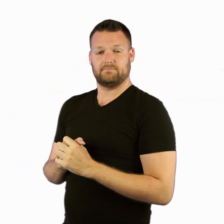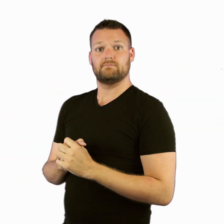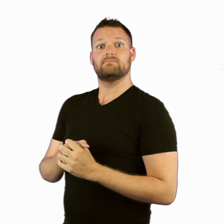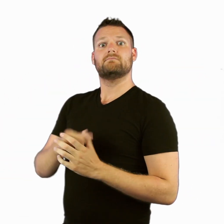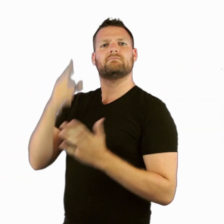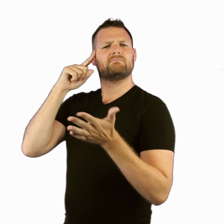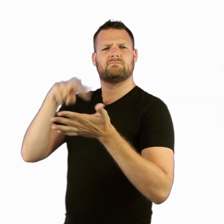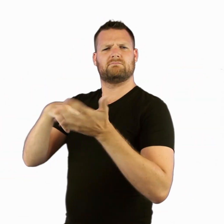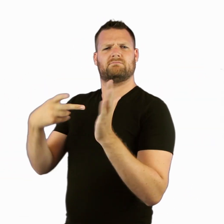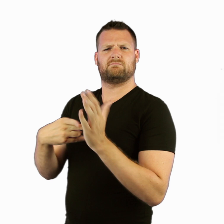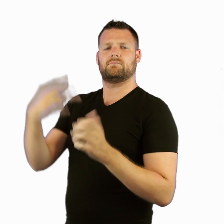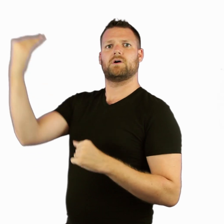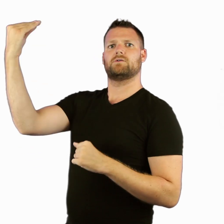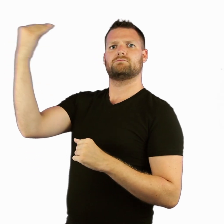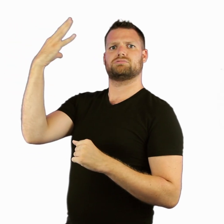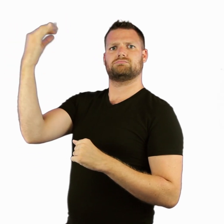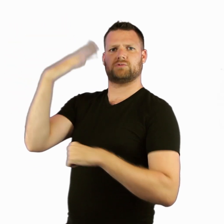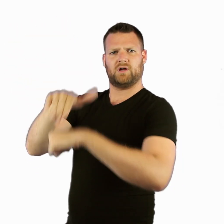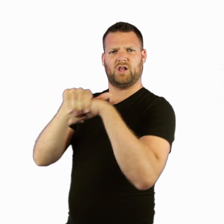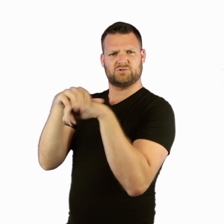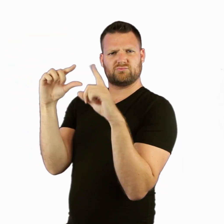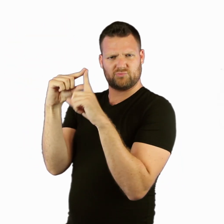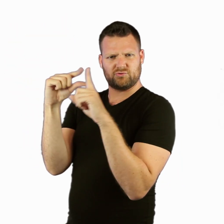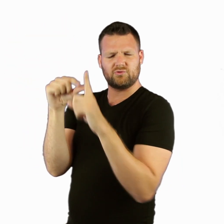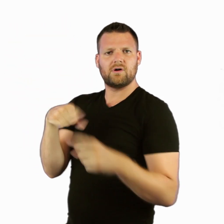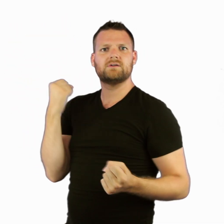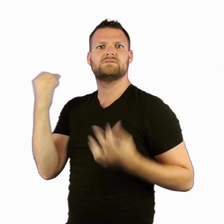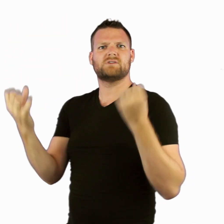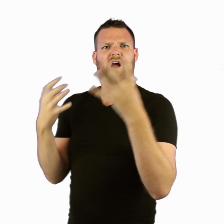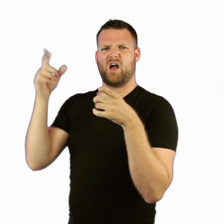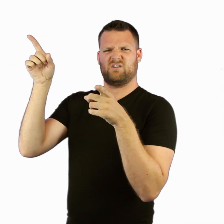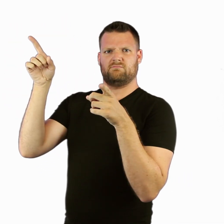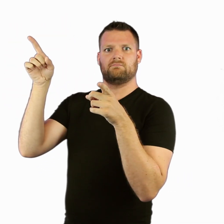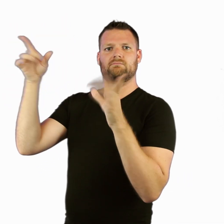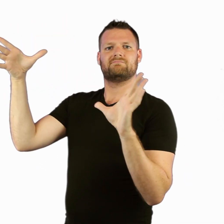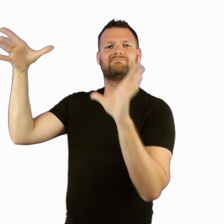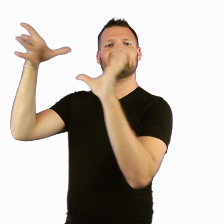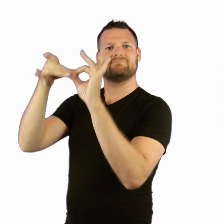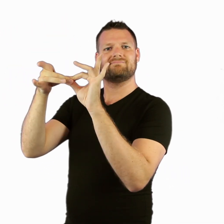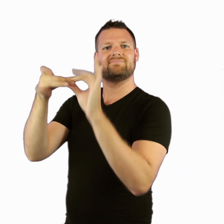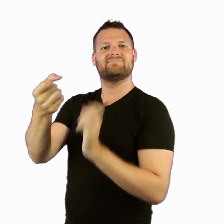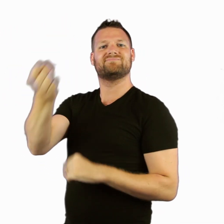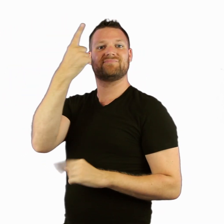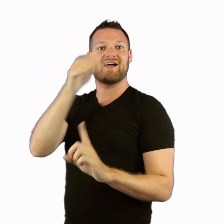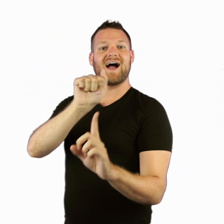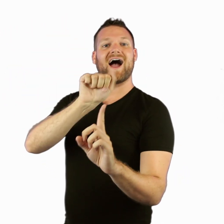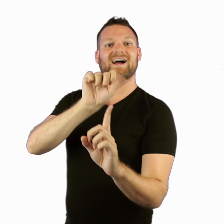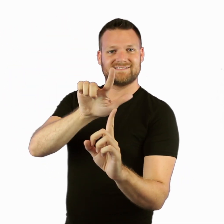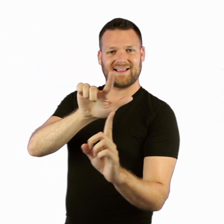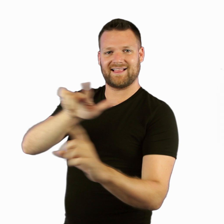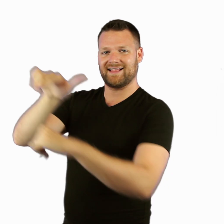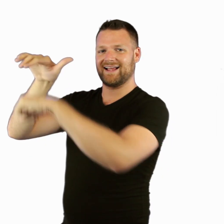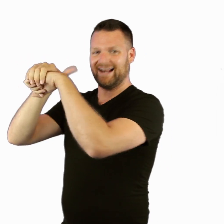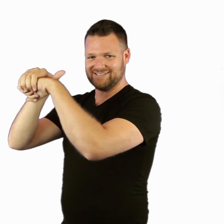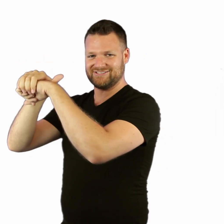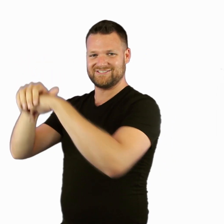The purpose of using English text in the video is to create a bridge between ASL and English.